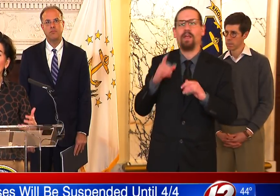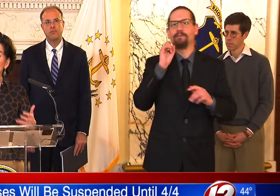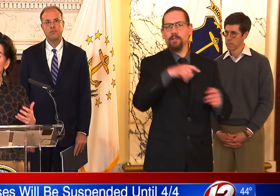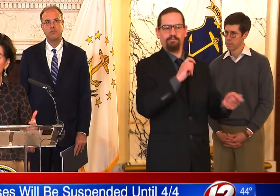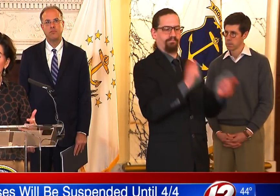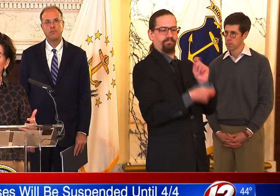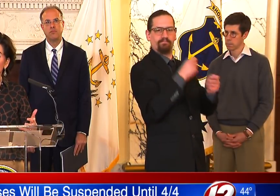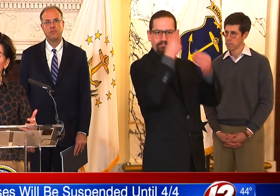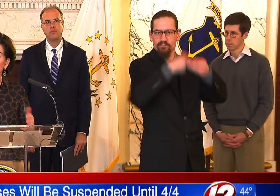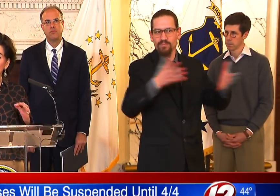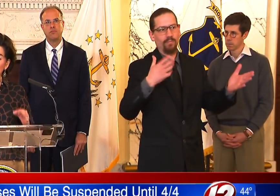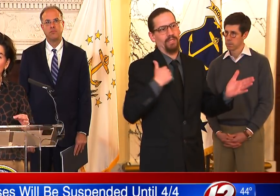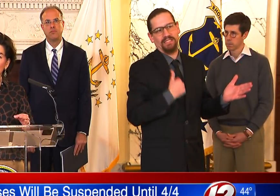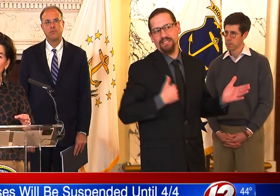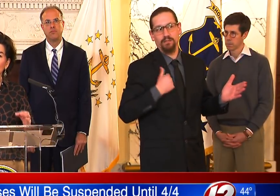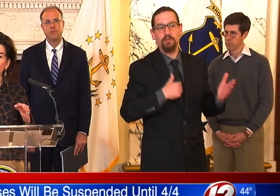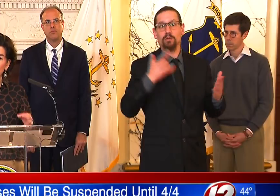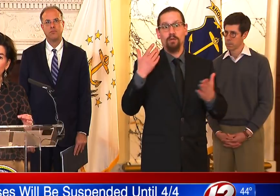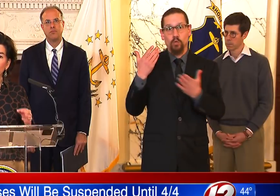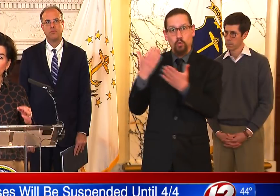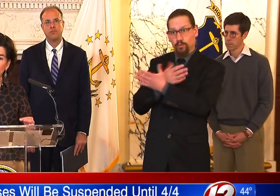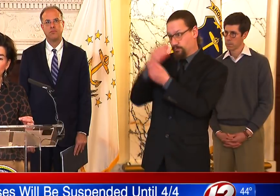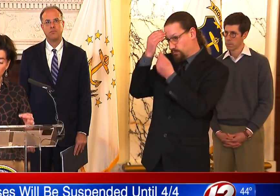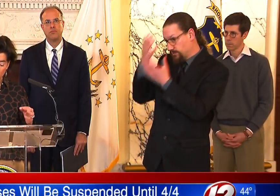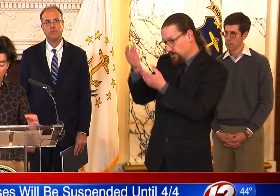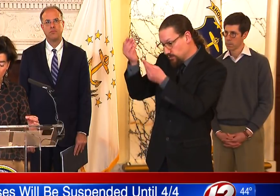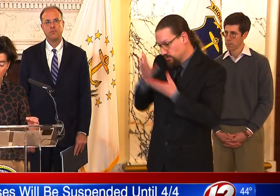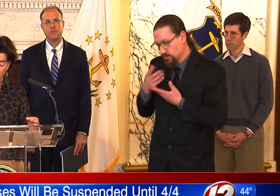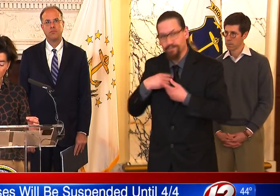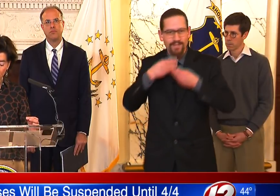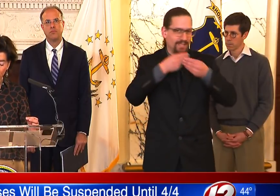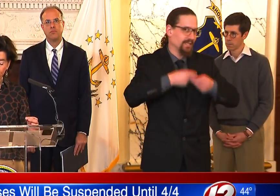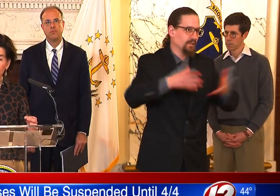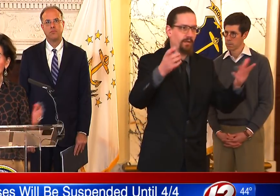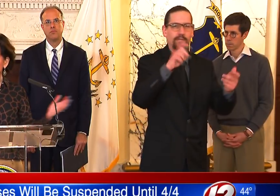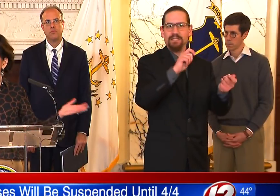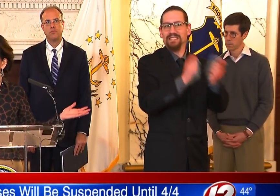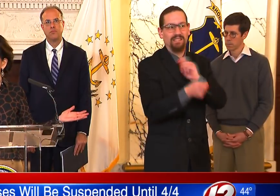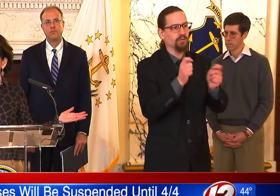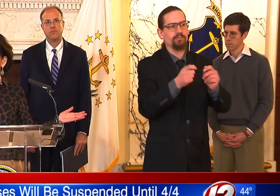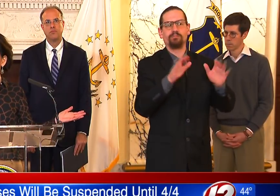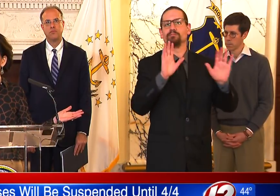TO CHANGE. I HAVE NEW INFORMATION NOW, AND